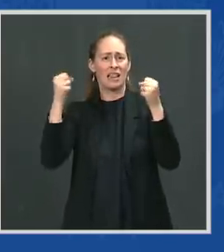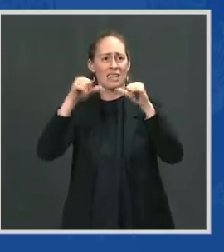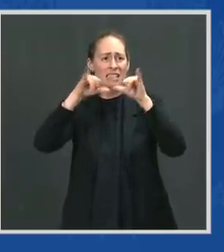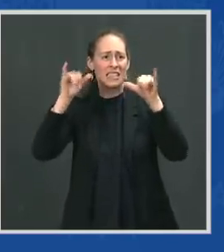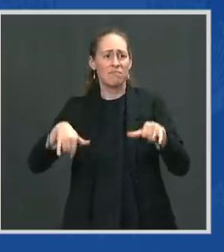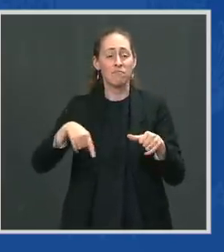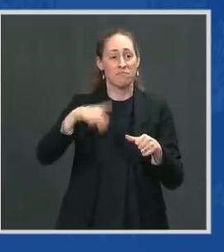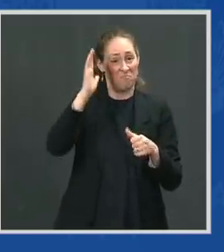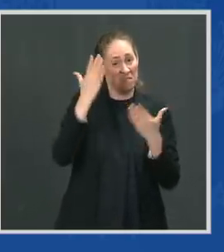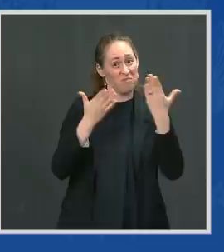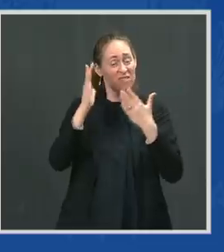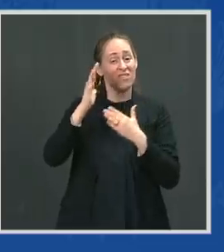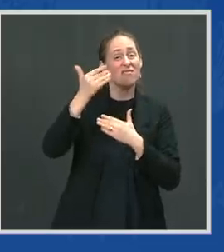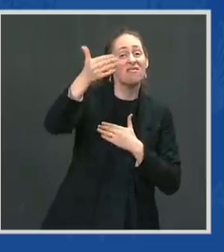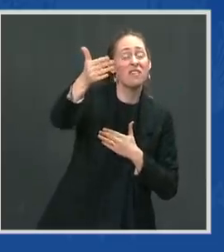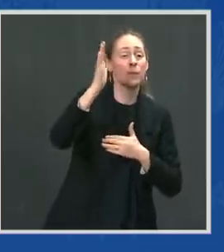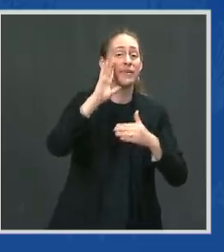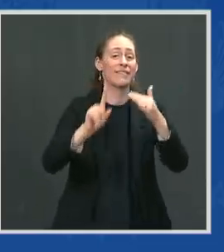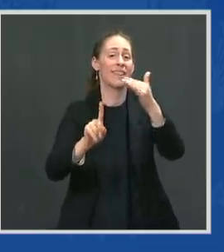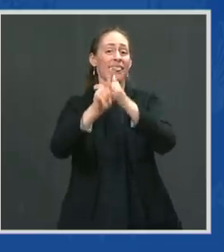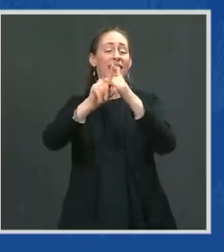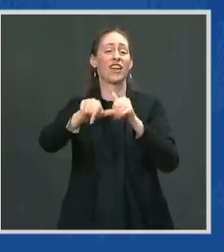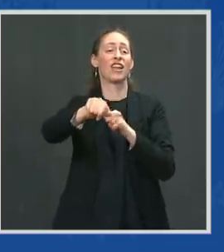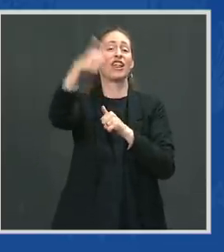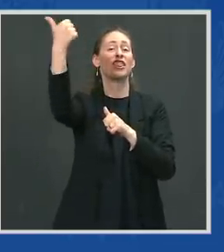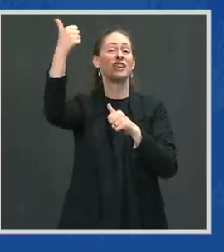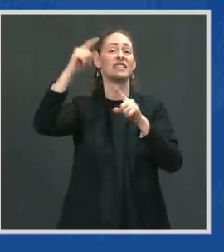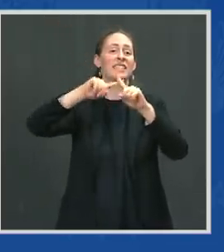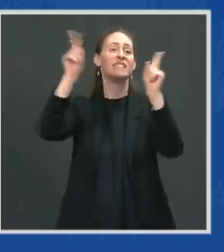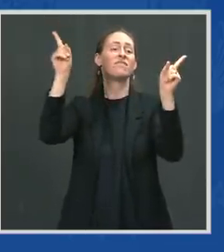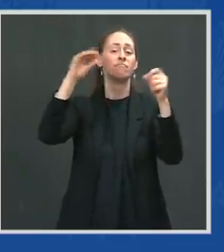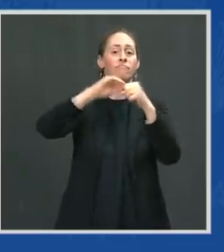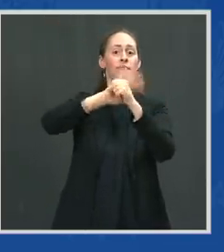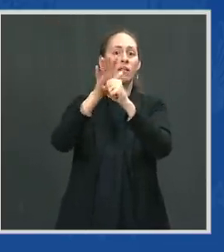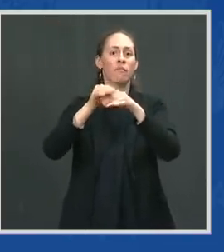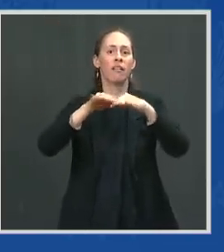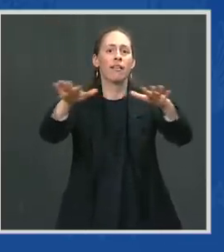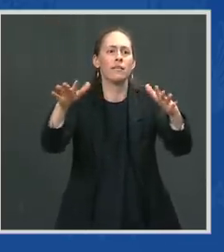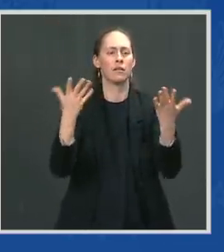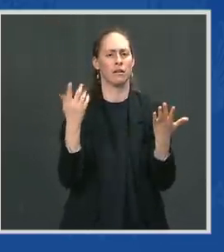You know, we'll be much more formidable to our adversaries and competitors over the long term